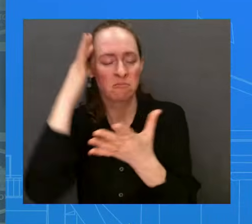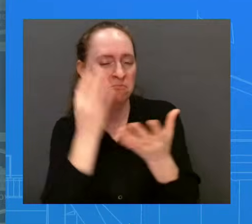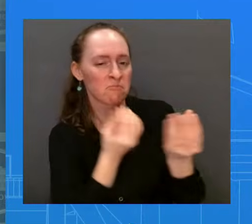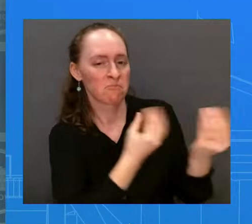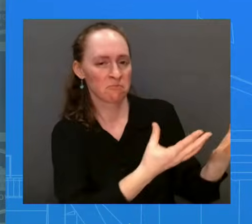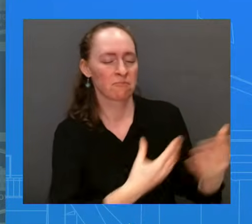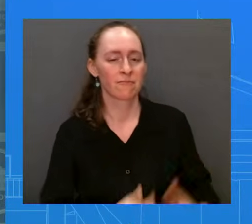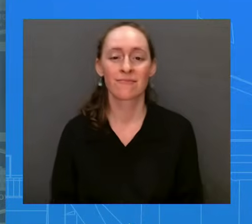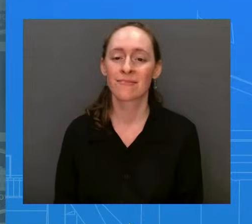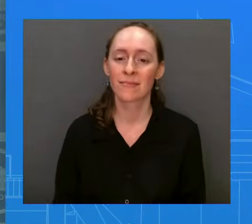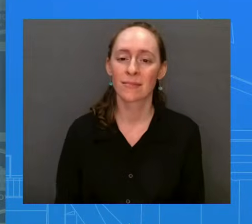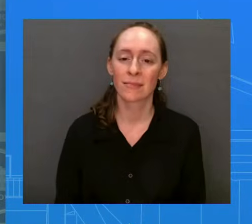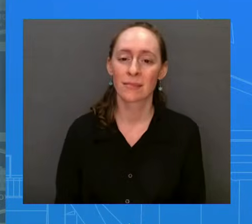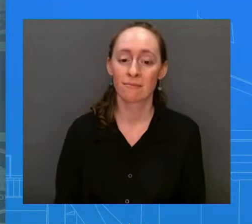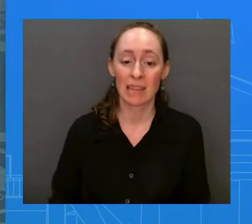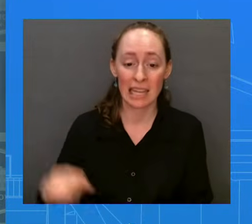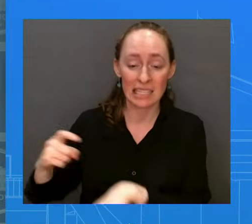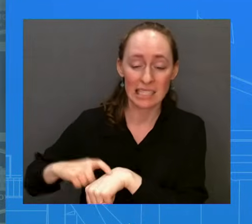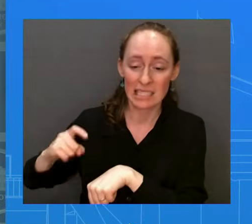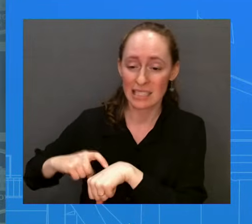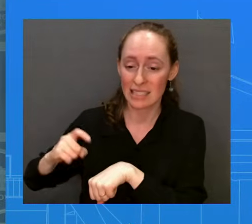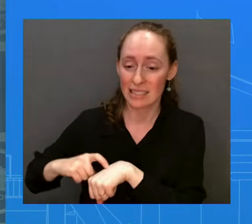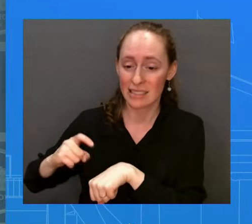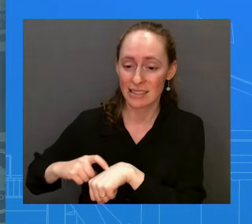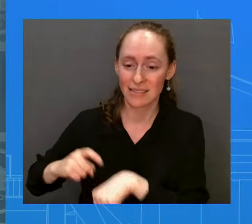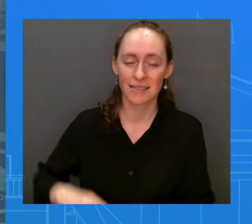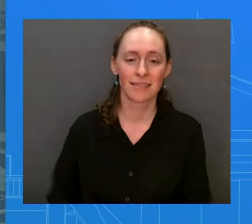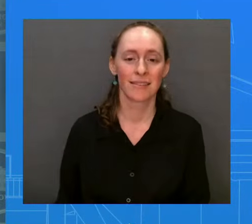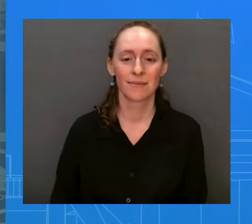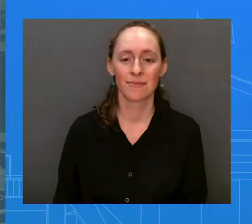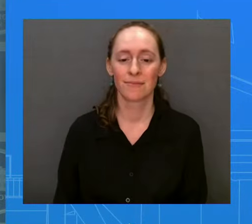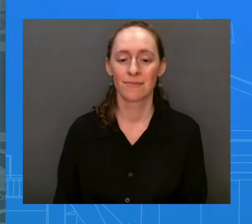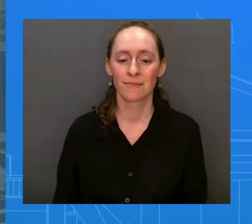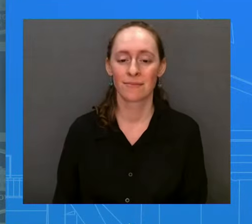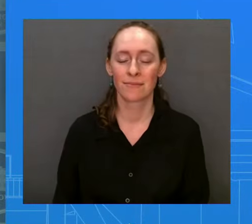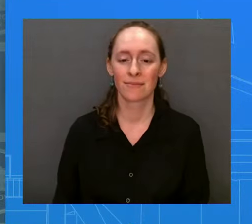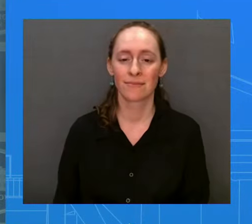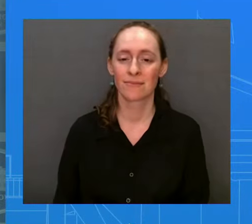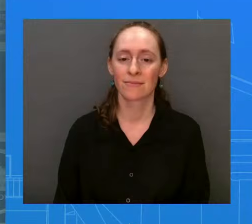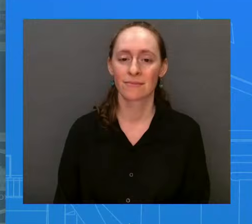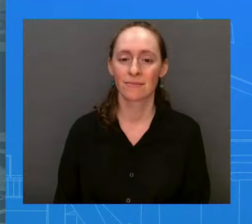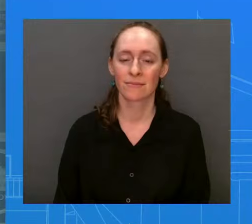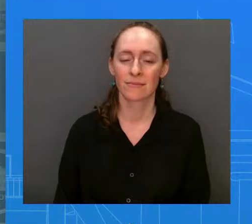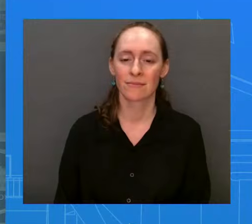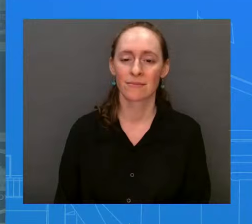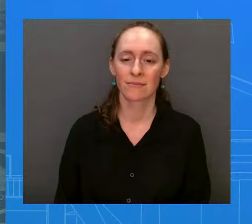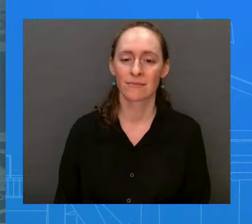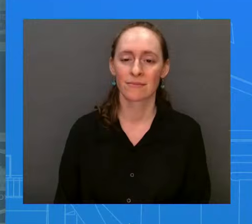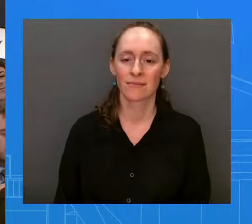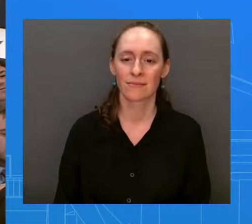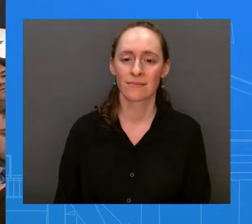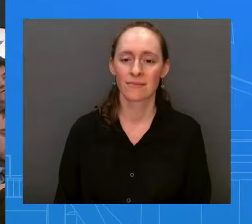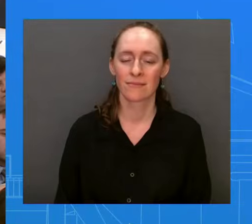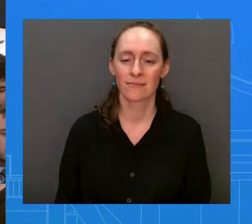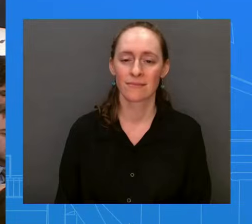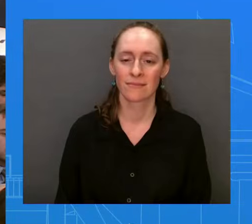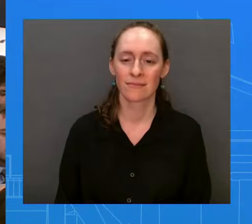Just on Beijing's response. They have been very harsh. They said the first balloon was an accident and the last three objects were not theirs. How do you respond to that? Has the White House